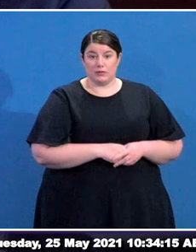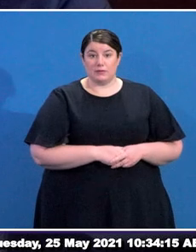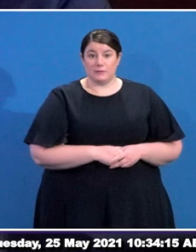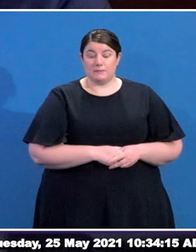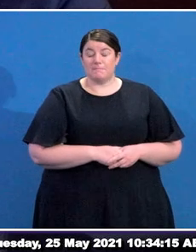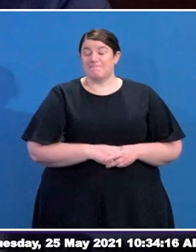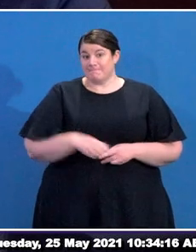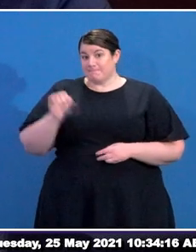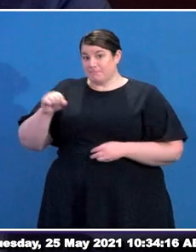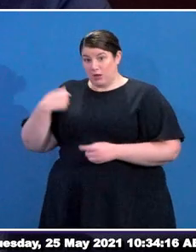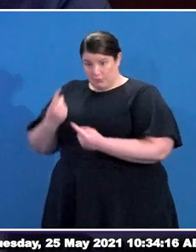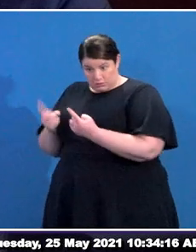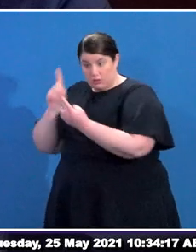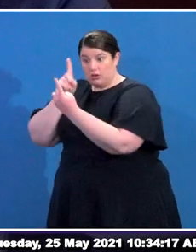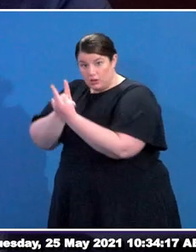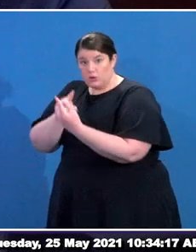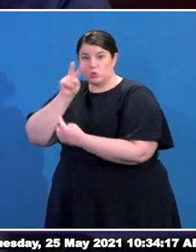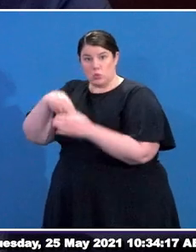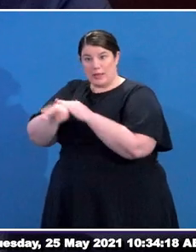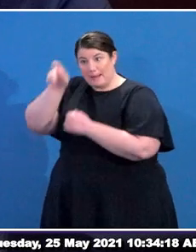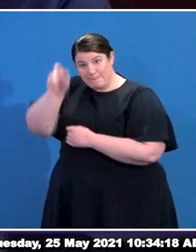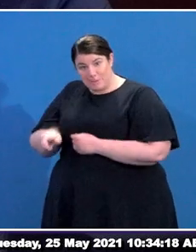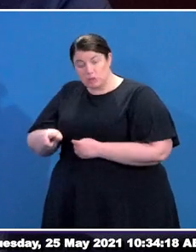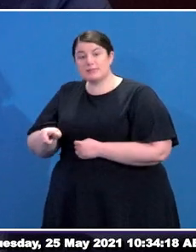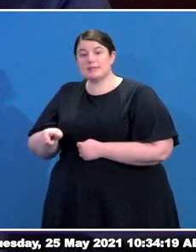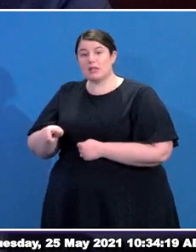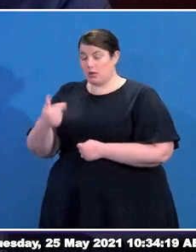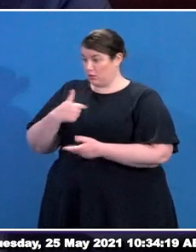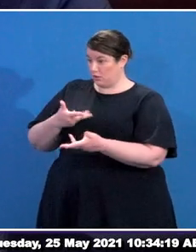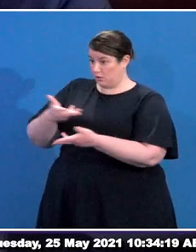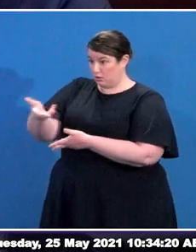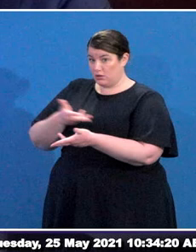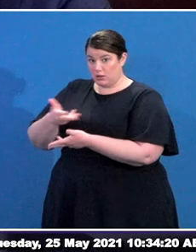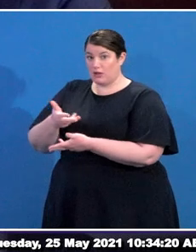But that theme of that conversation I had with several staff